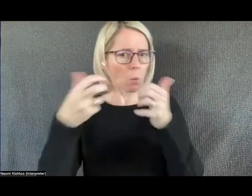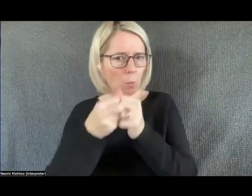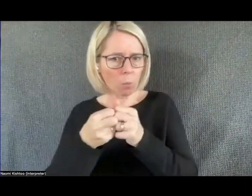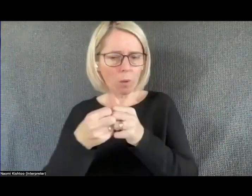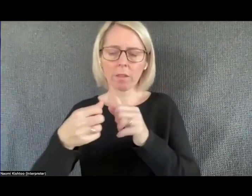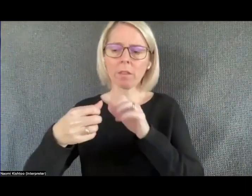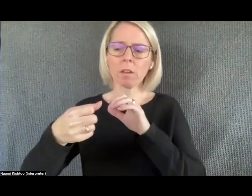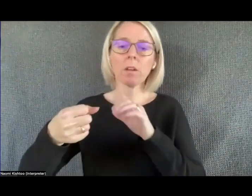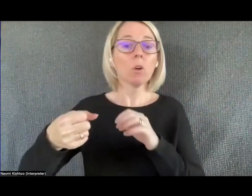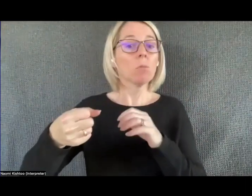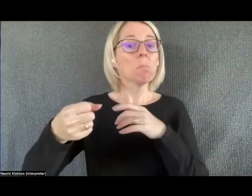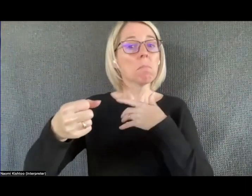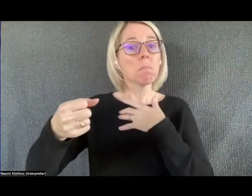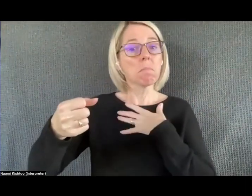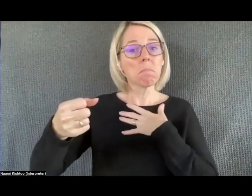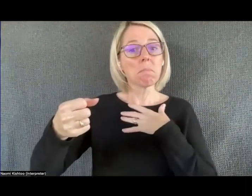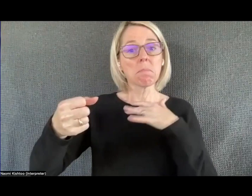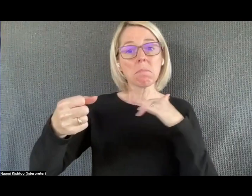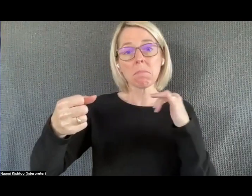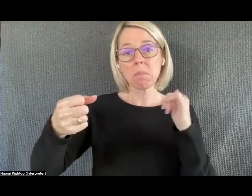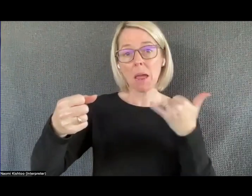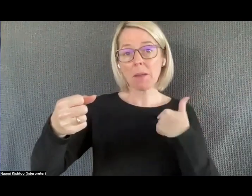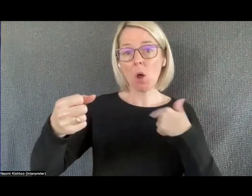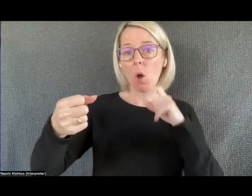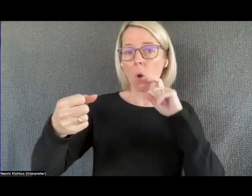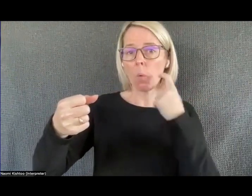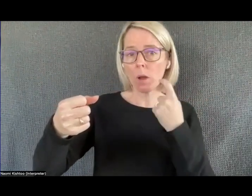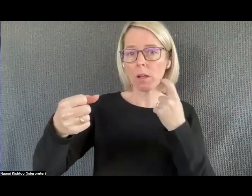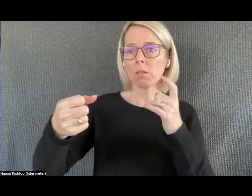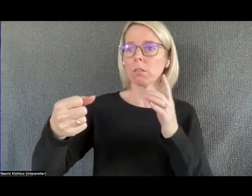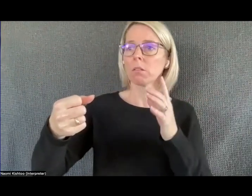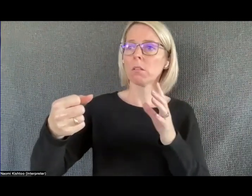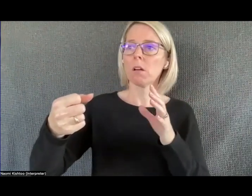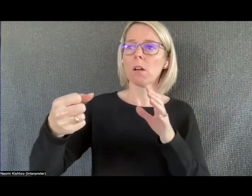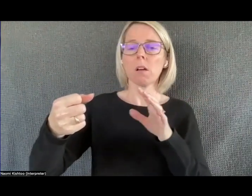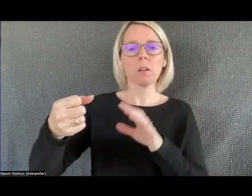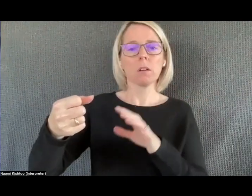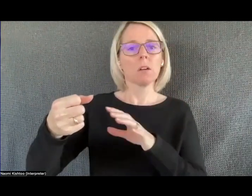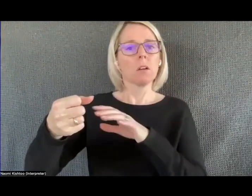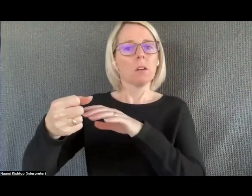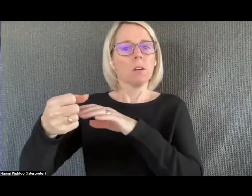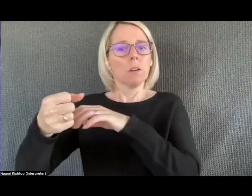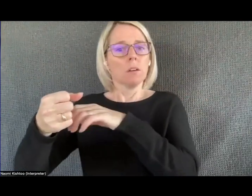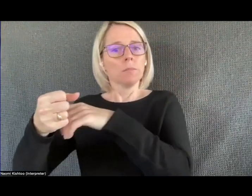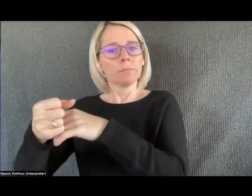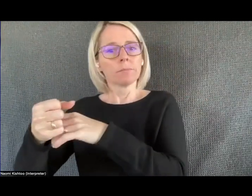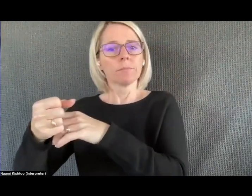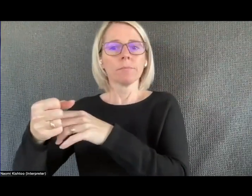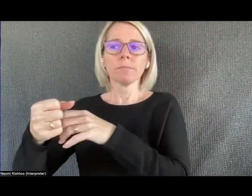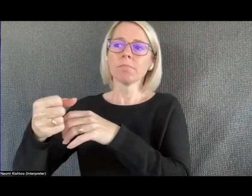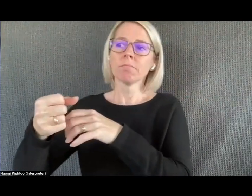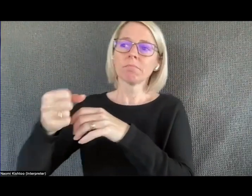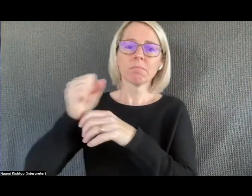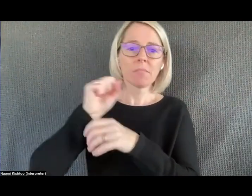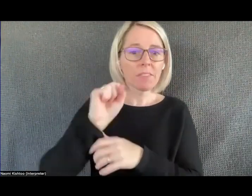actually start to bit by bit introduce the hand under hand way with that particular toy and over